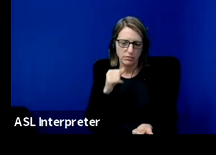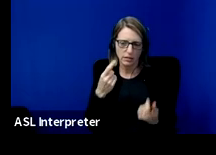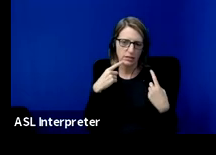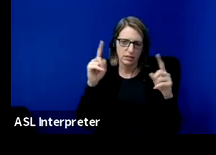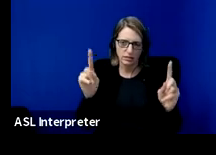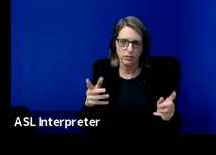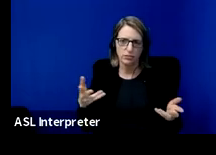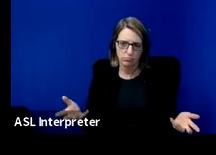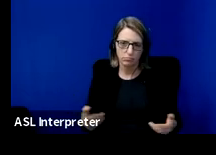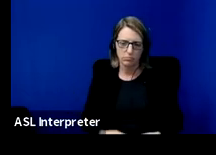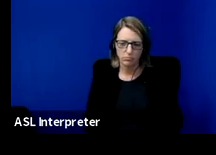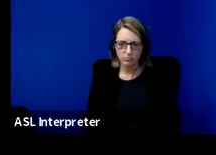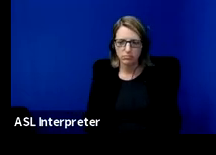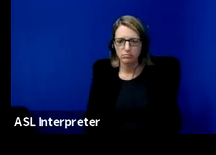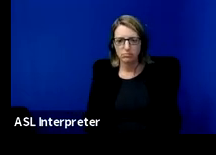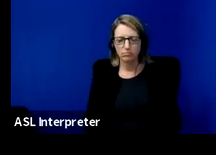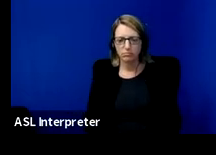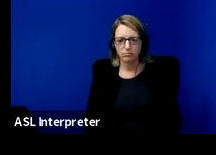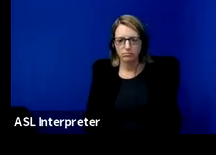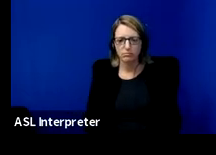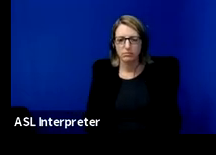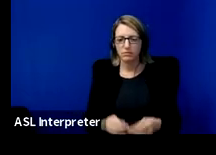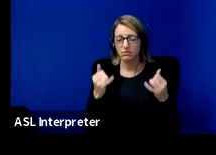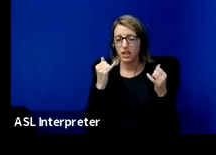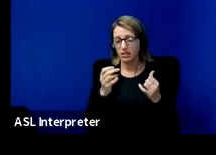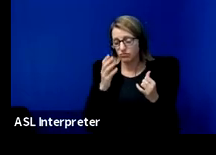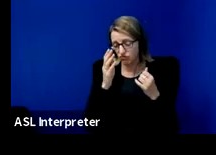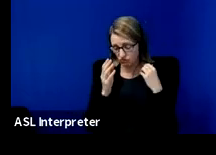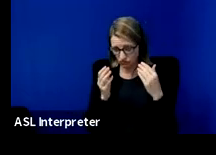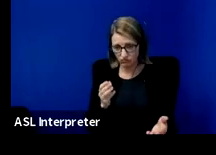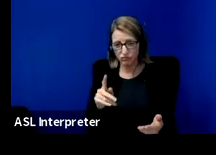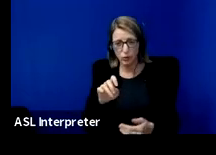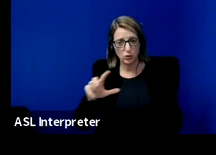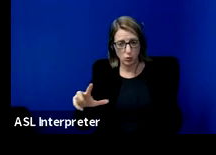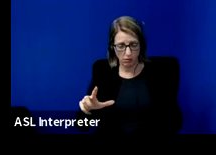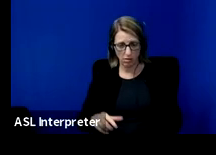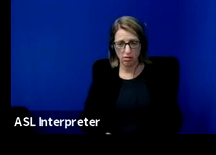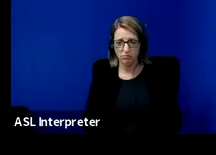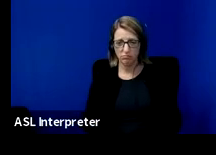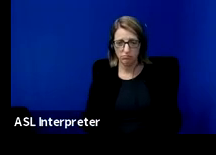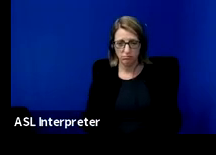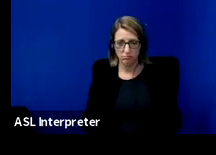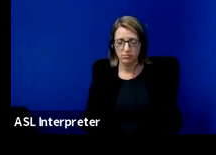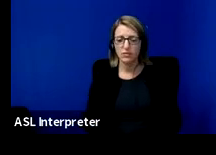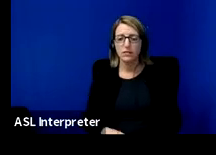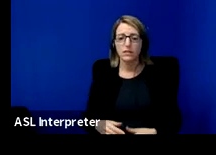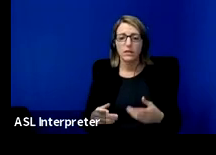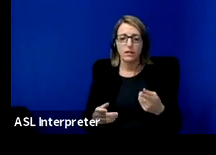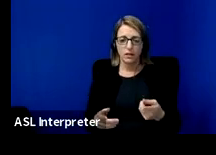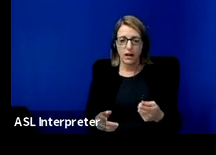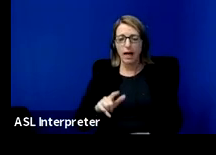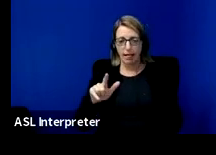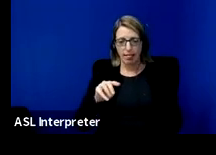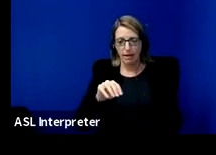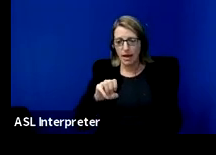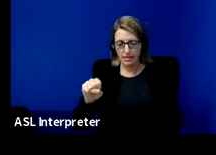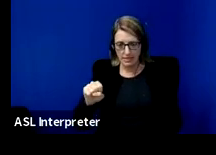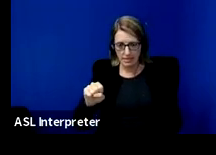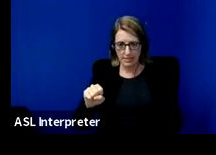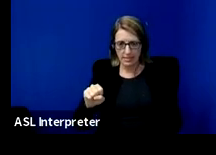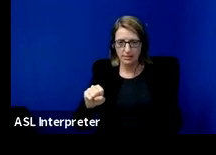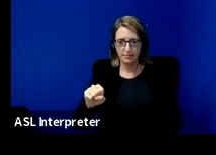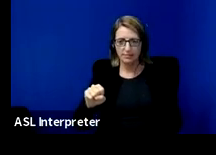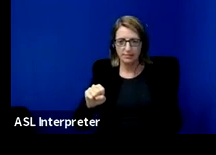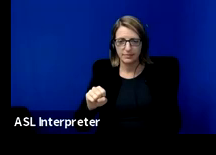ESD 112-- Kristina Wambold: All right, we're going to dive directly into the tool right now I am going to take us into our learning management system LM s for Canvas.